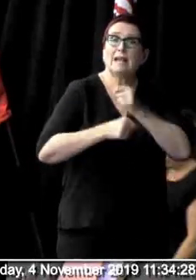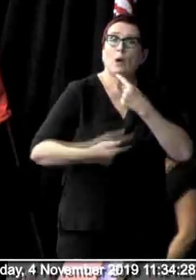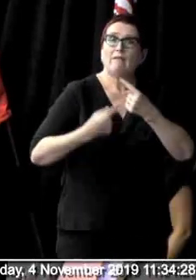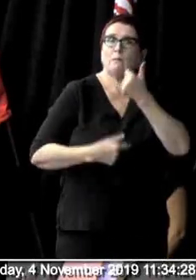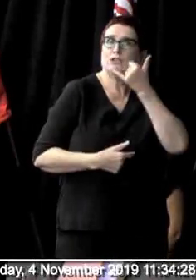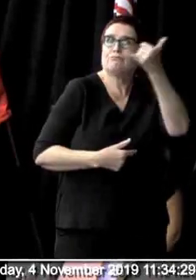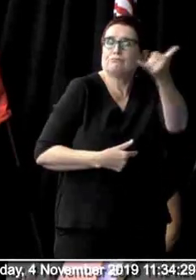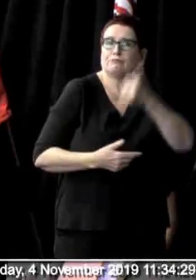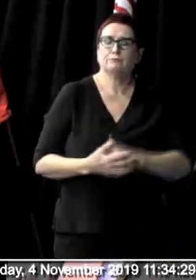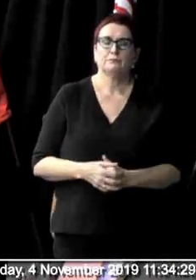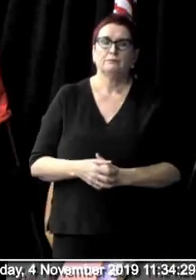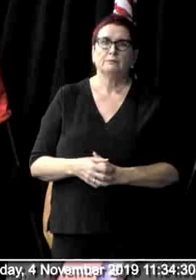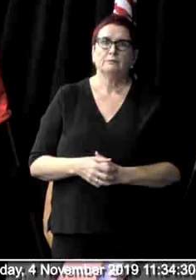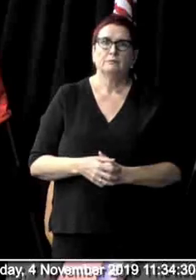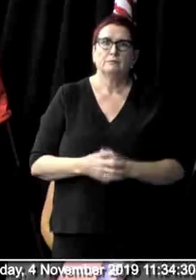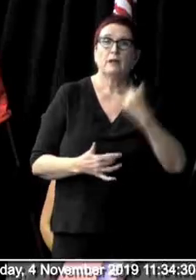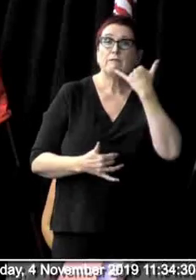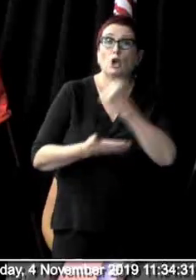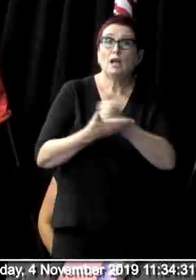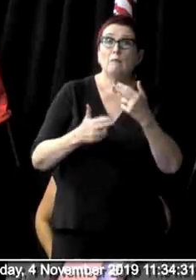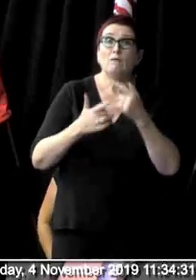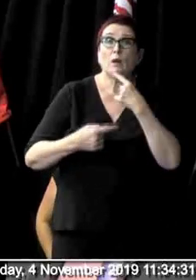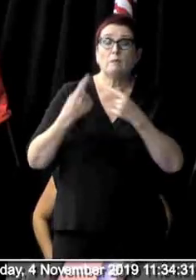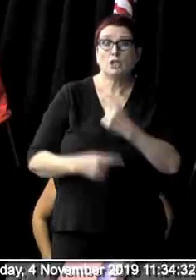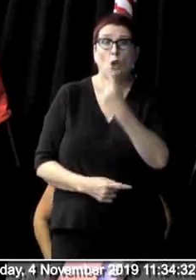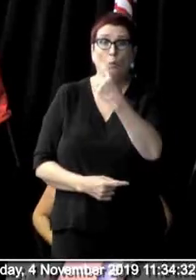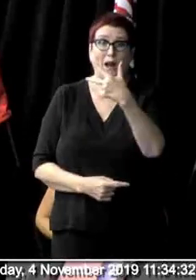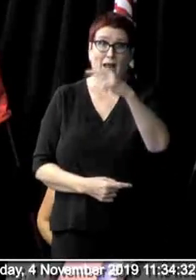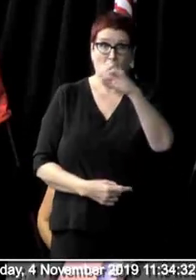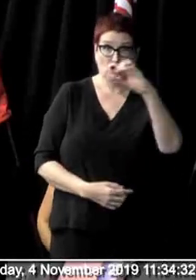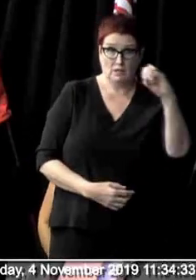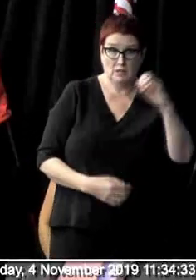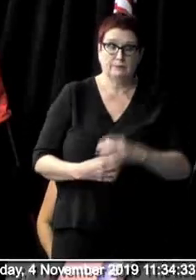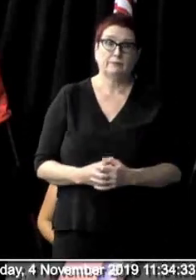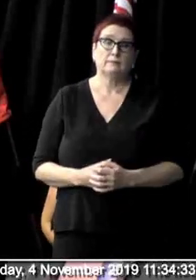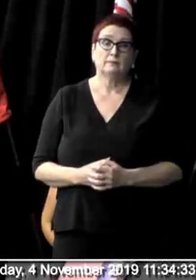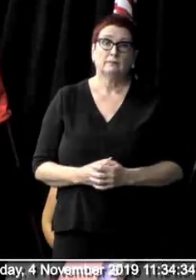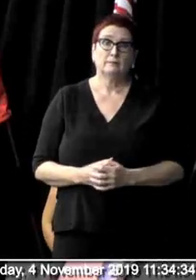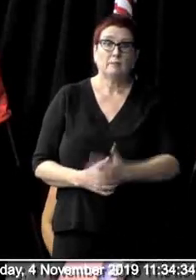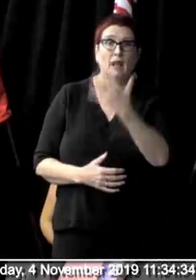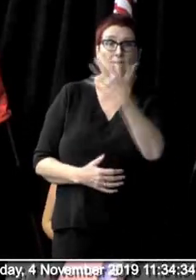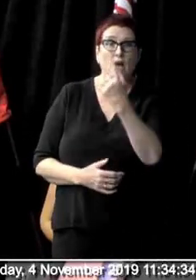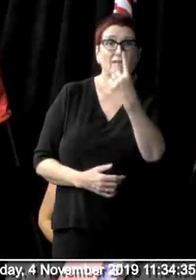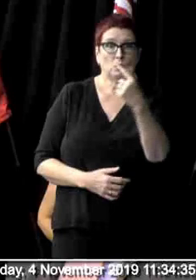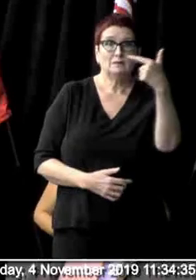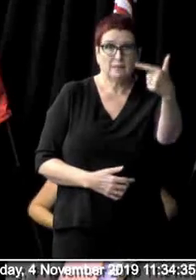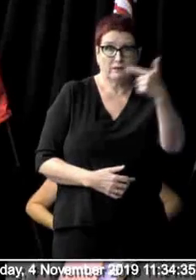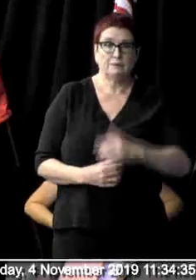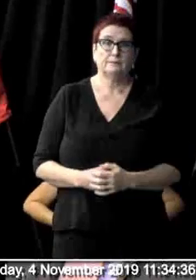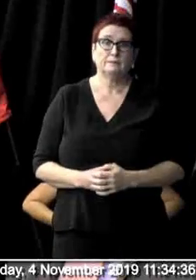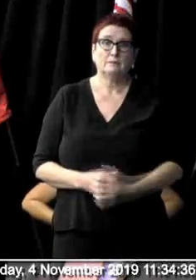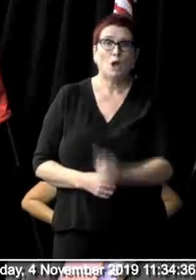The information line number for the Commission is 1800 517 199.